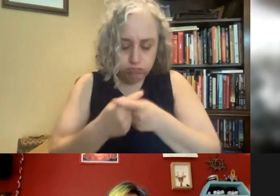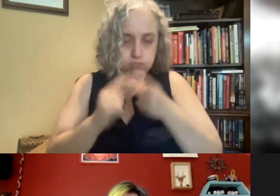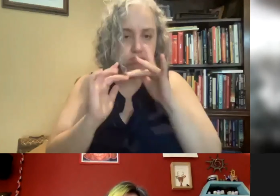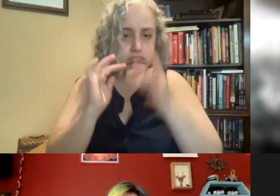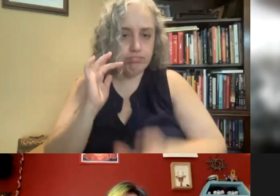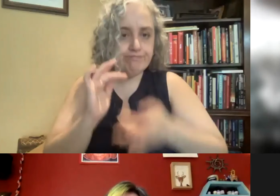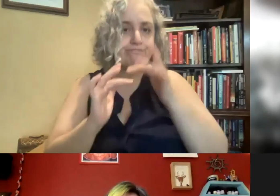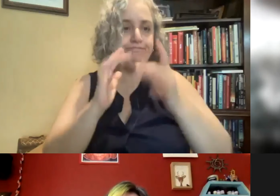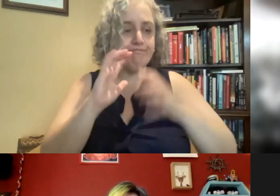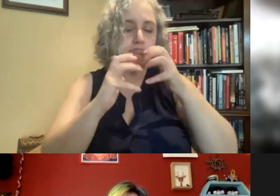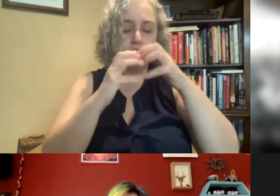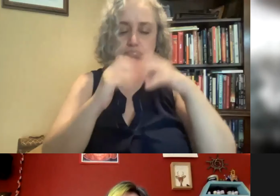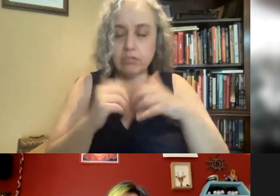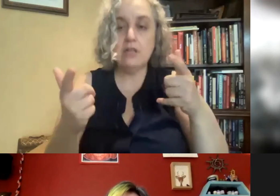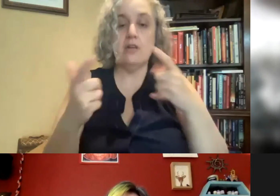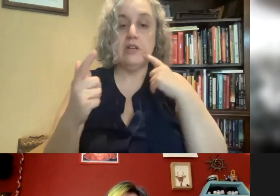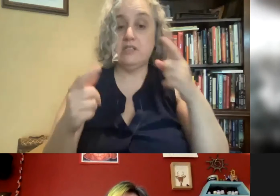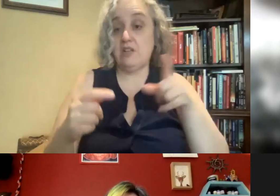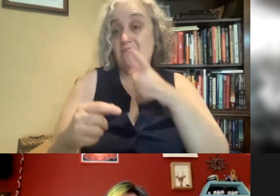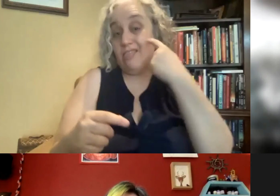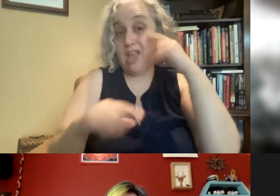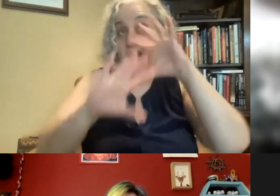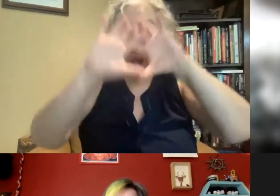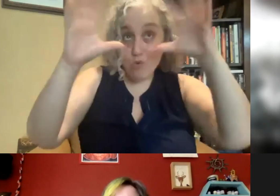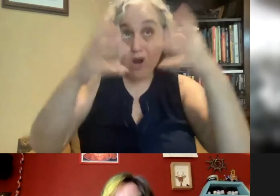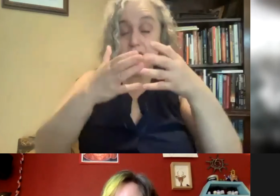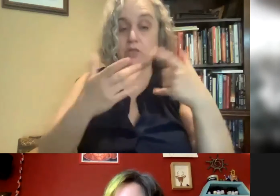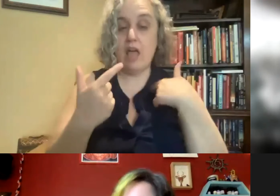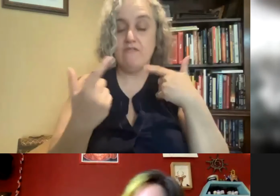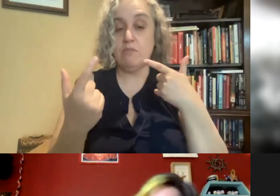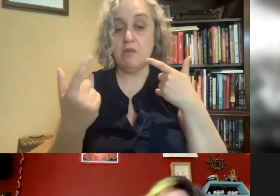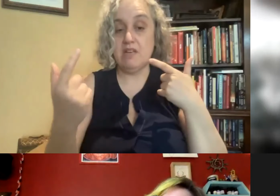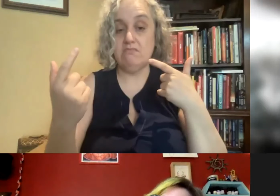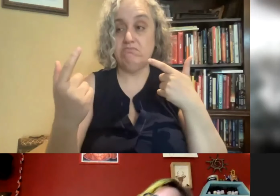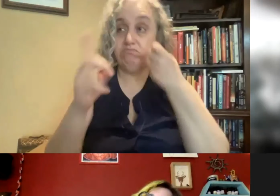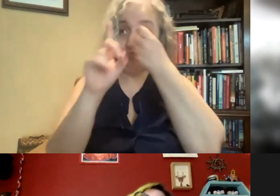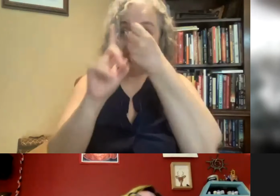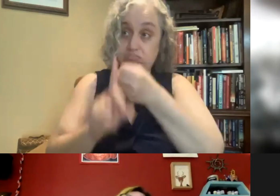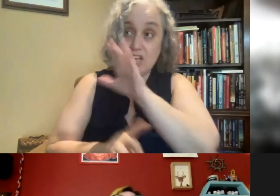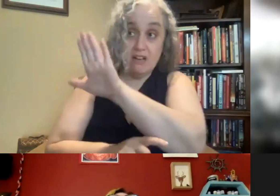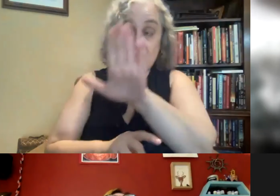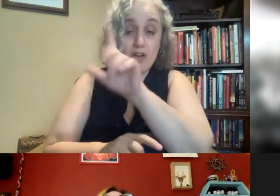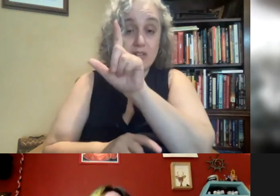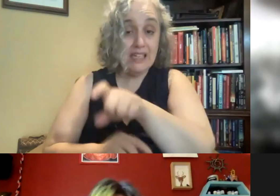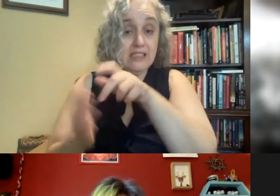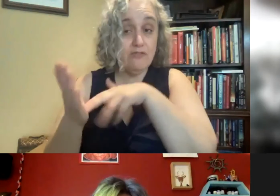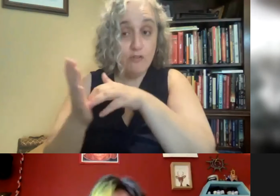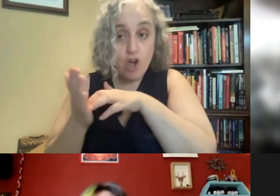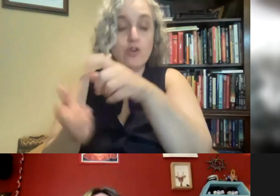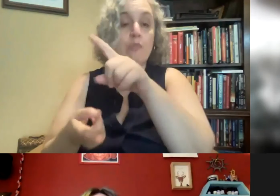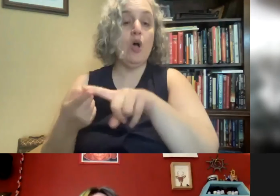I'd love to hear your opinion about that. Wendy Chisholm: Well of course the world would be better if